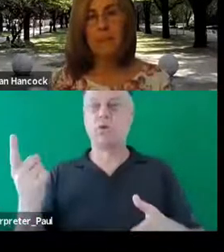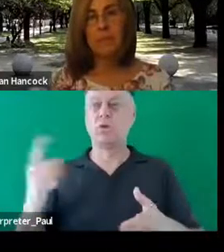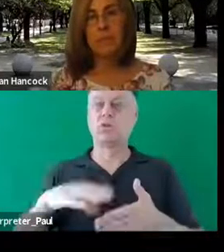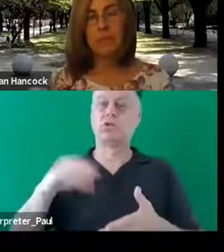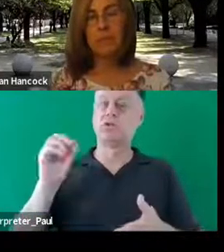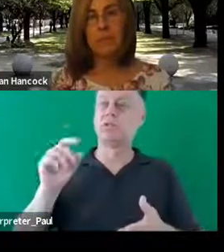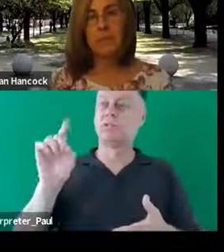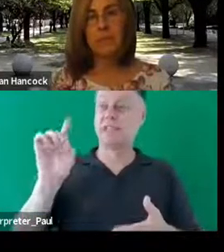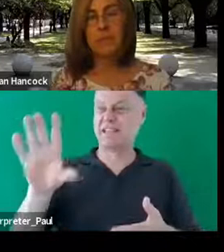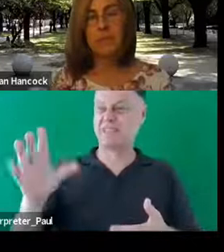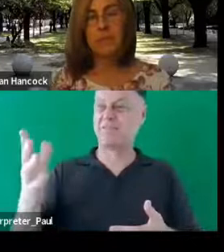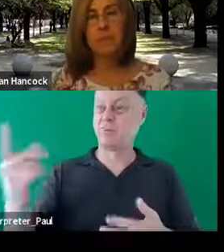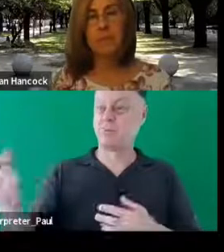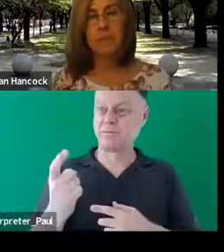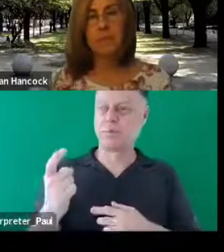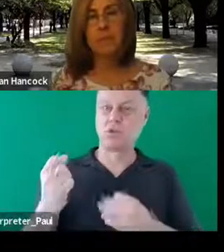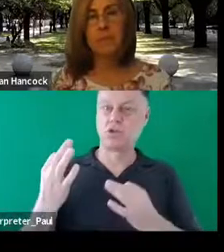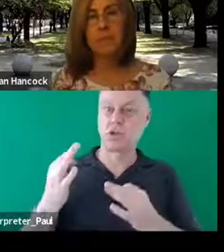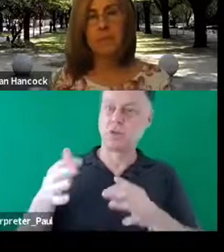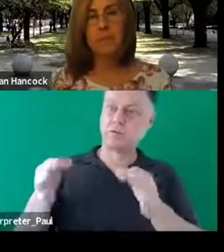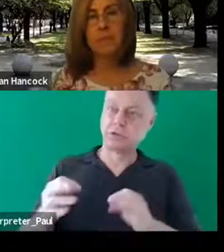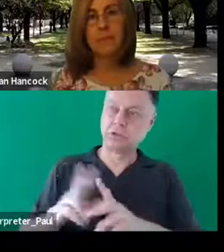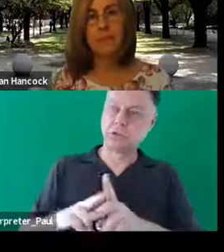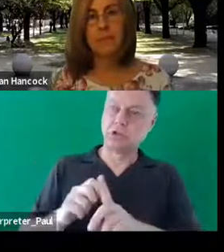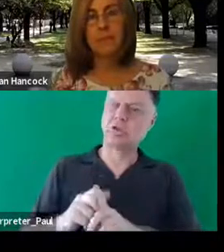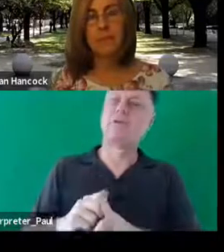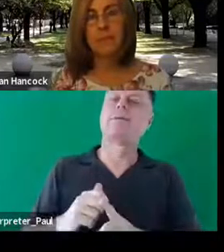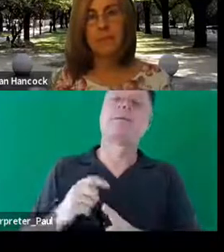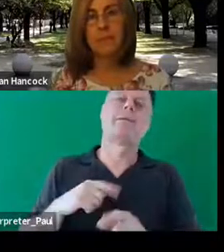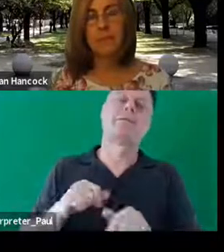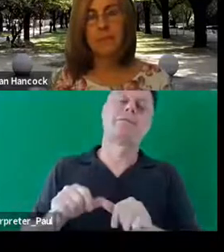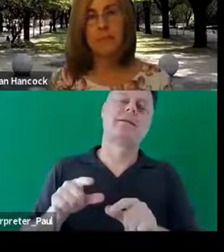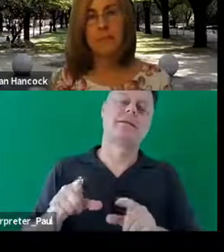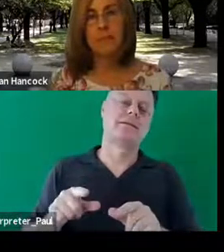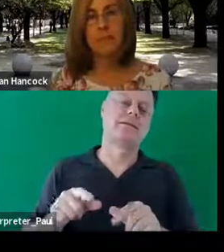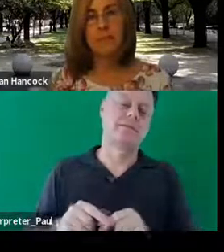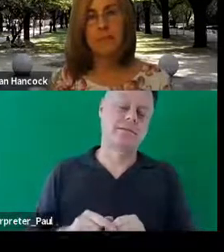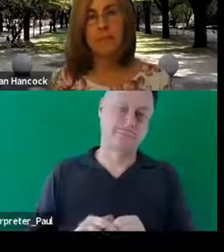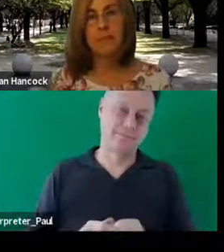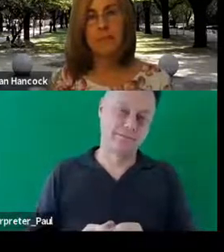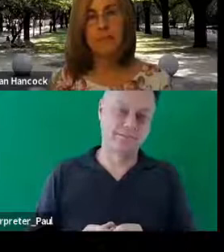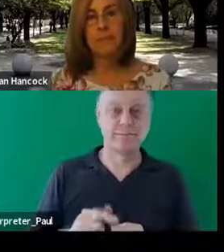barriers for an official diagnosis. So we would make that move to be more inclusive, I guess,